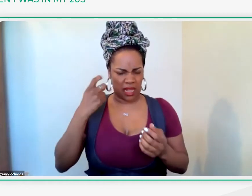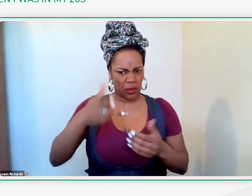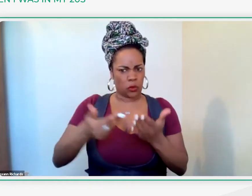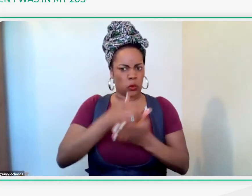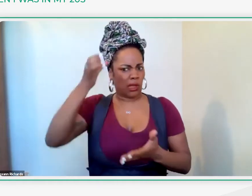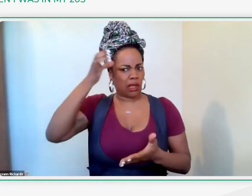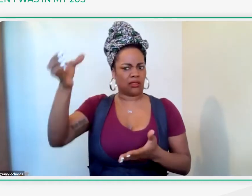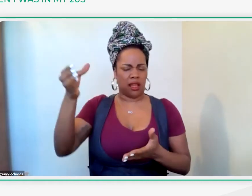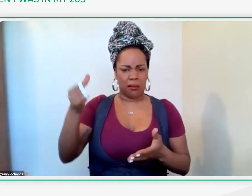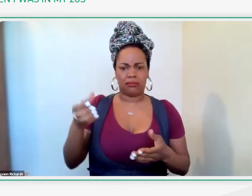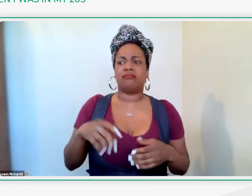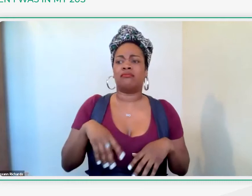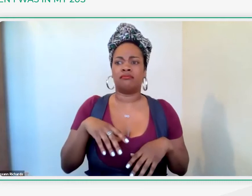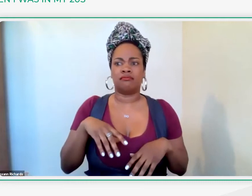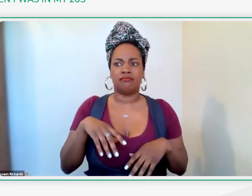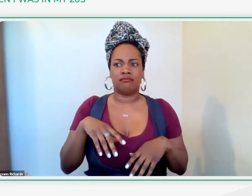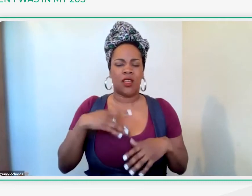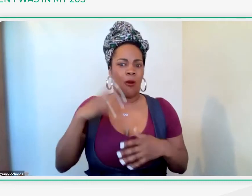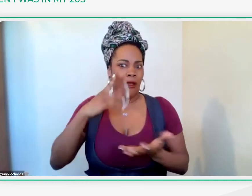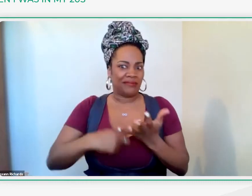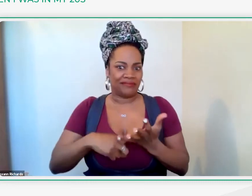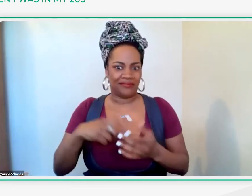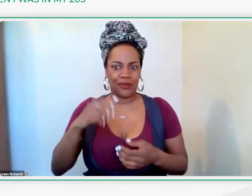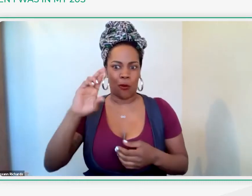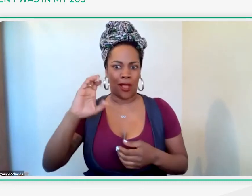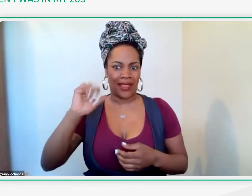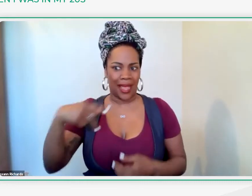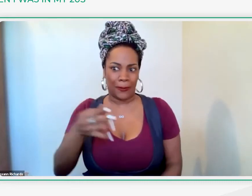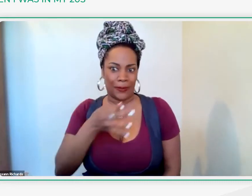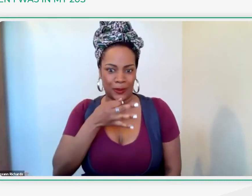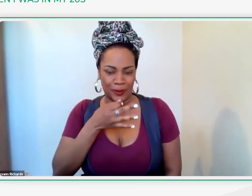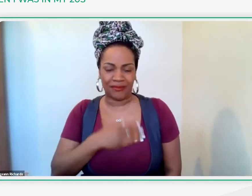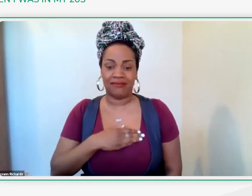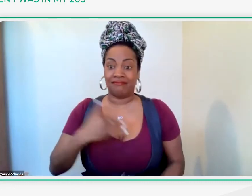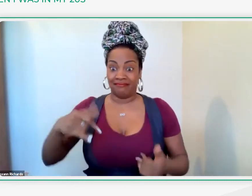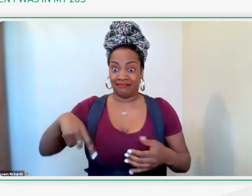That is a hot topic, a brand new concept.